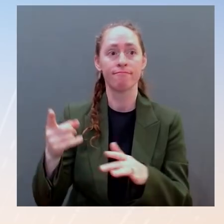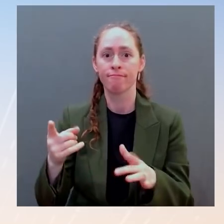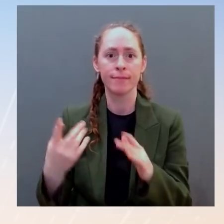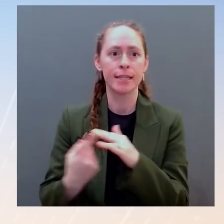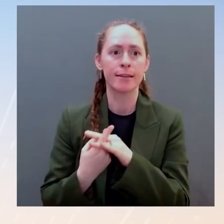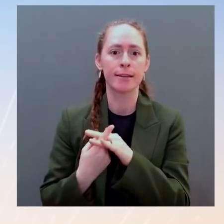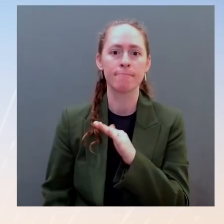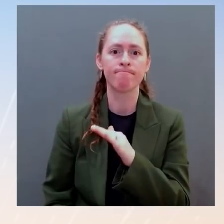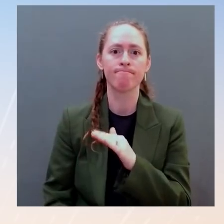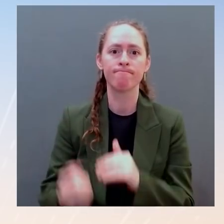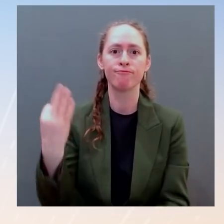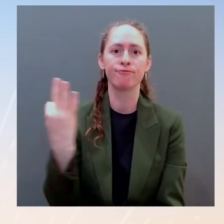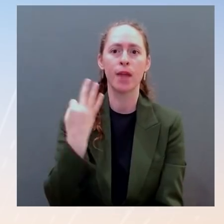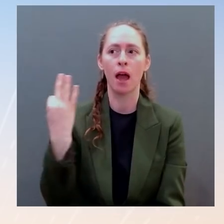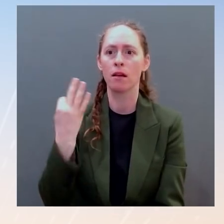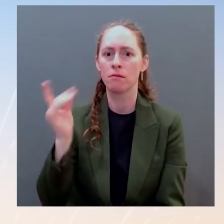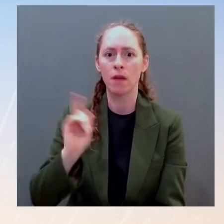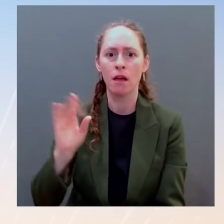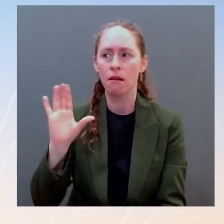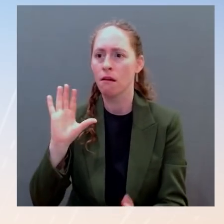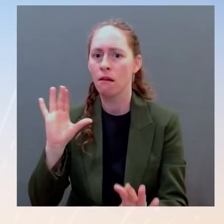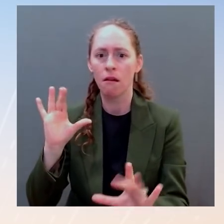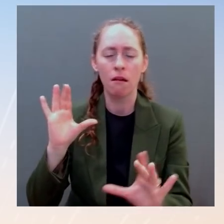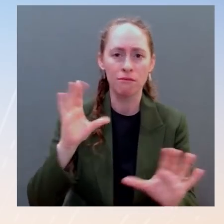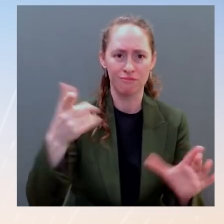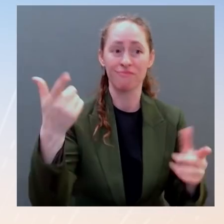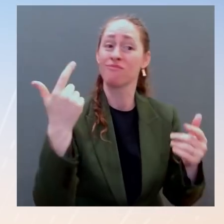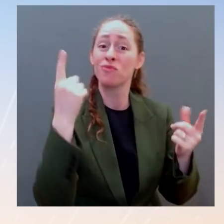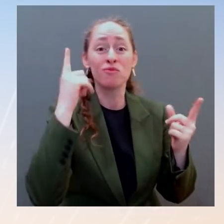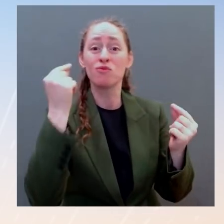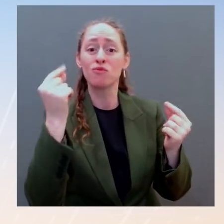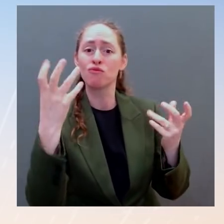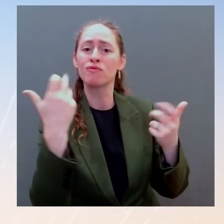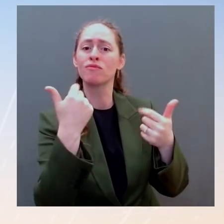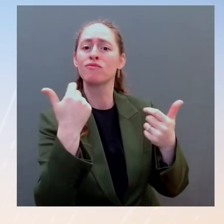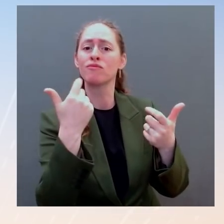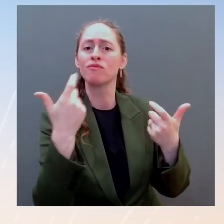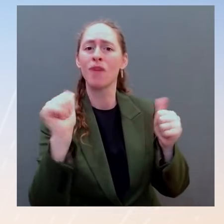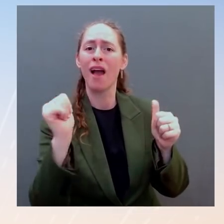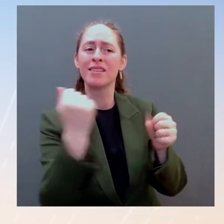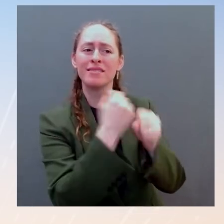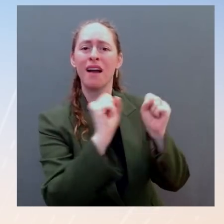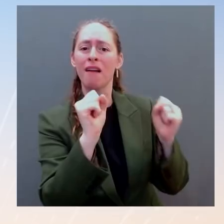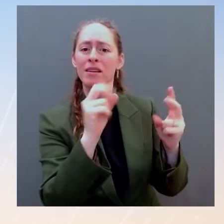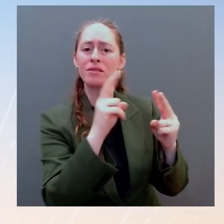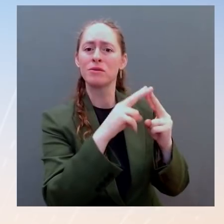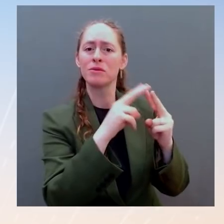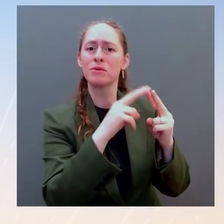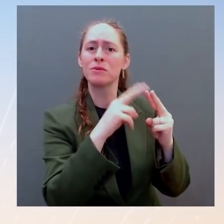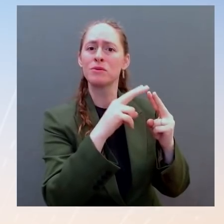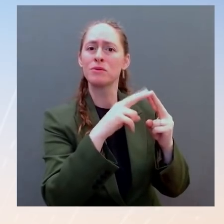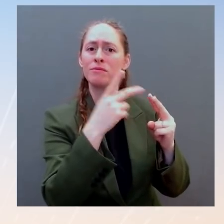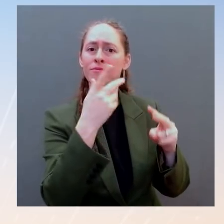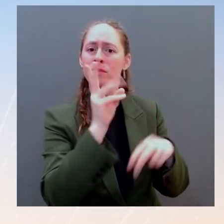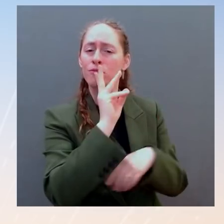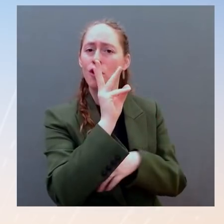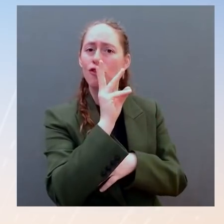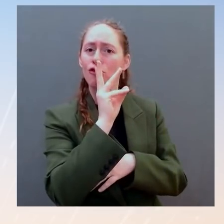who were trying to cross a river in Mexico that went to the United States -- went into the U.S., of course. We know that National Guard personnel, including --